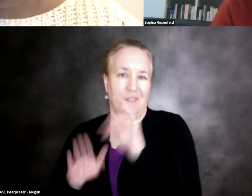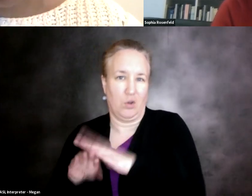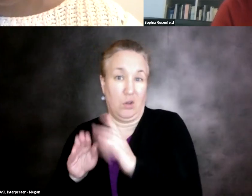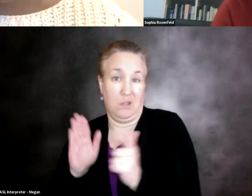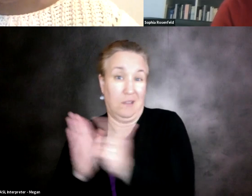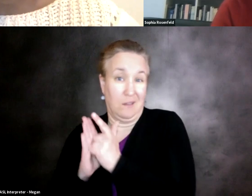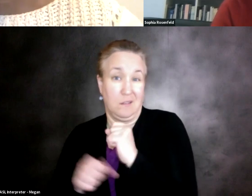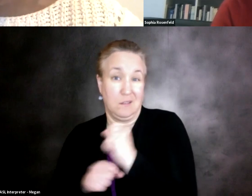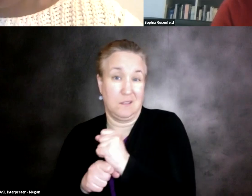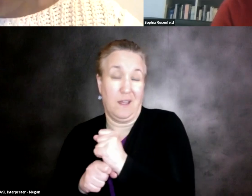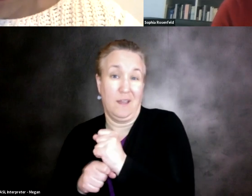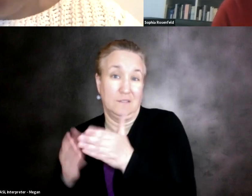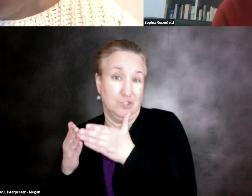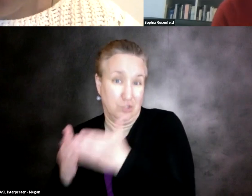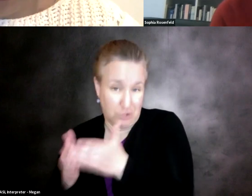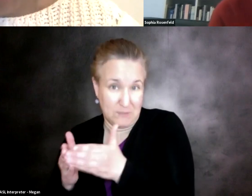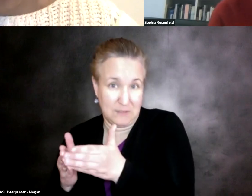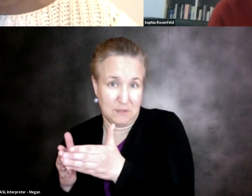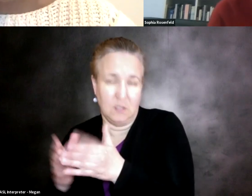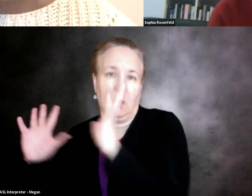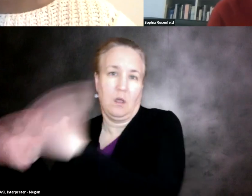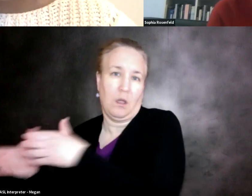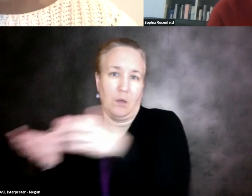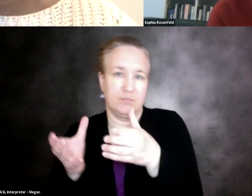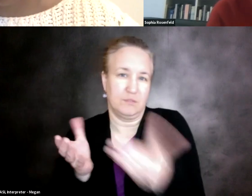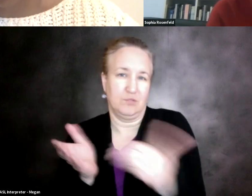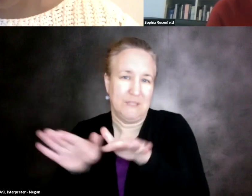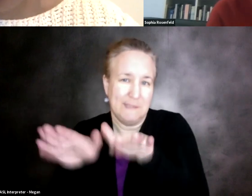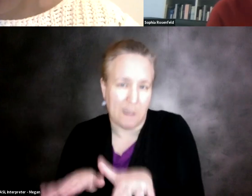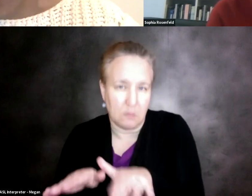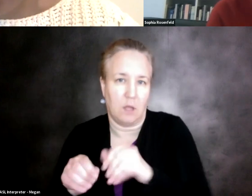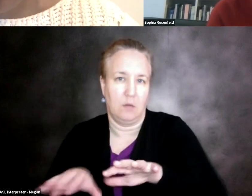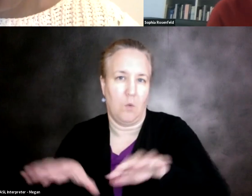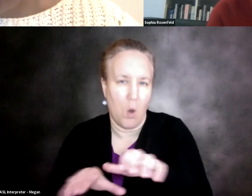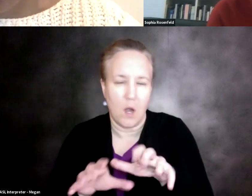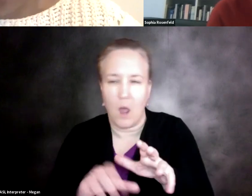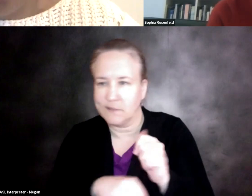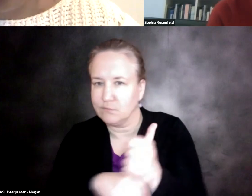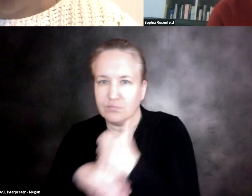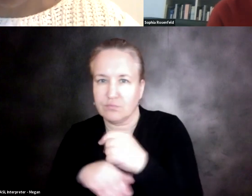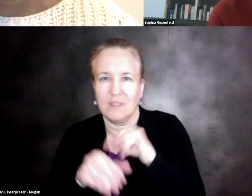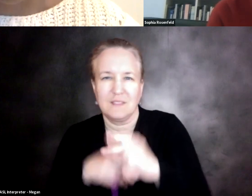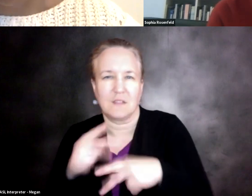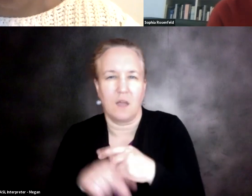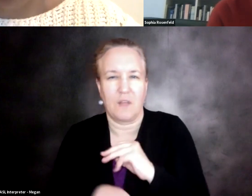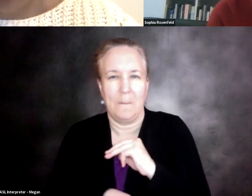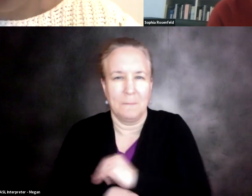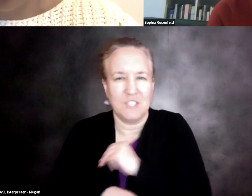were deposited and resettled and organized into this missionary run settlement.